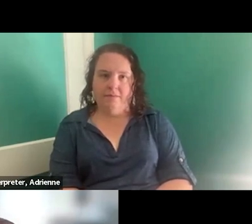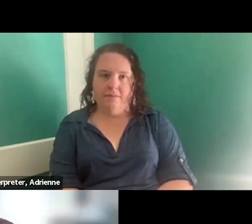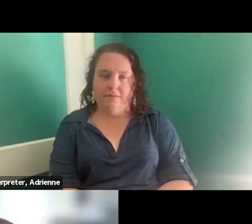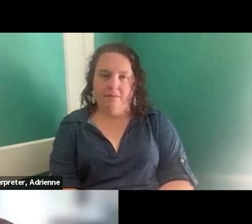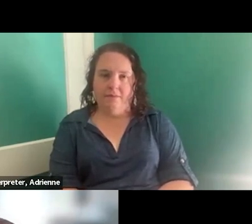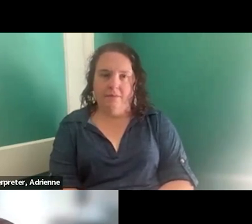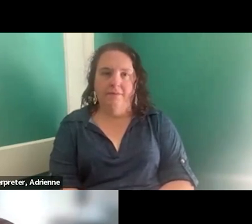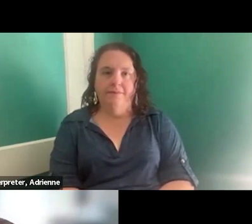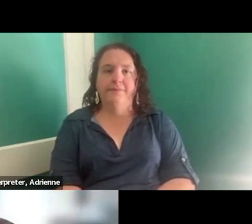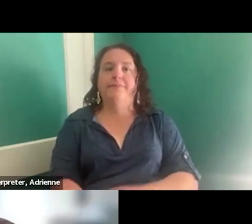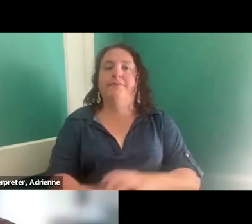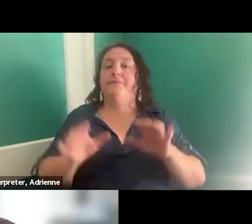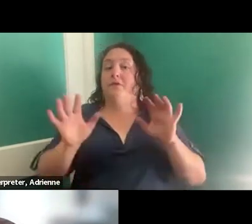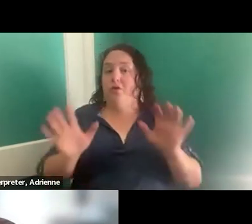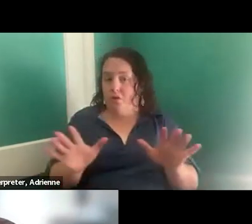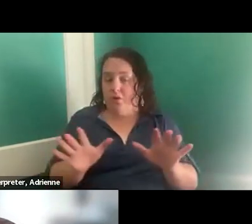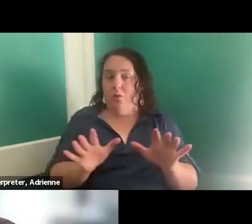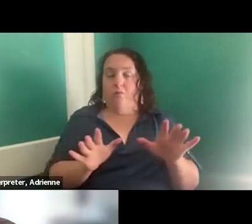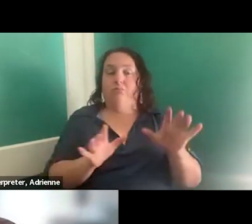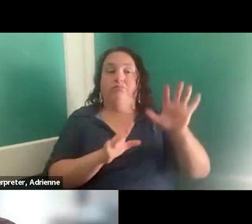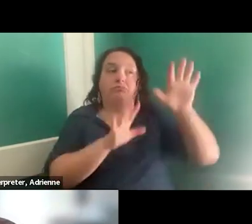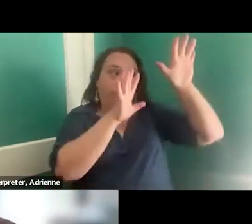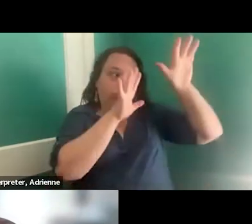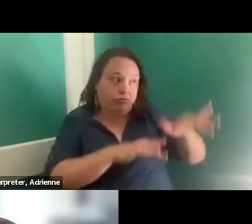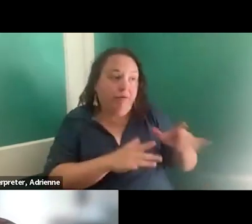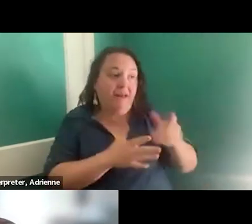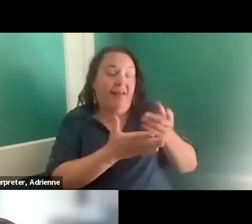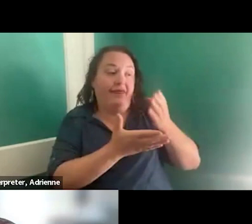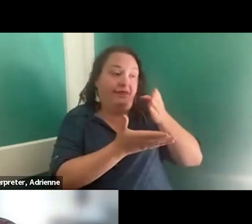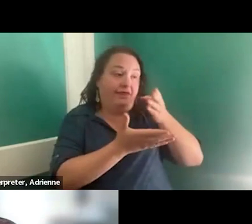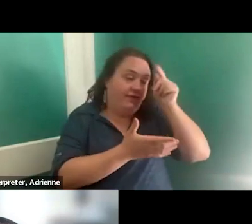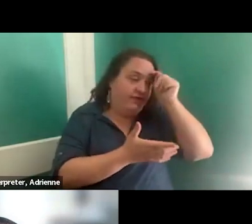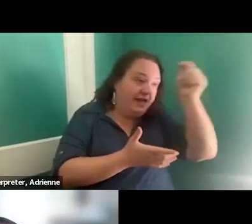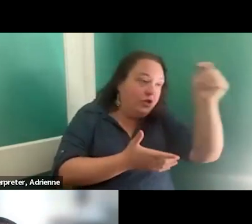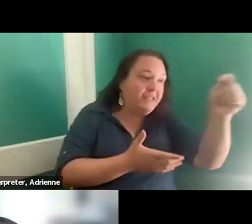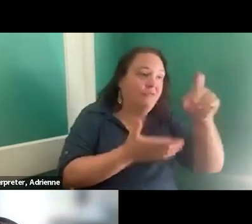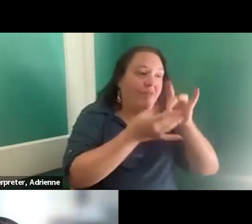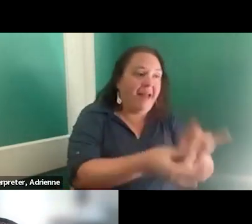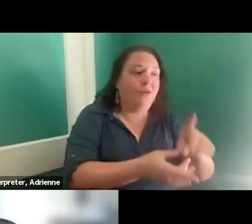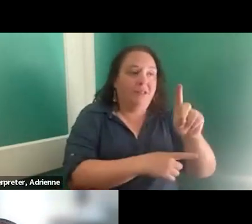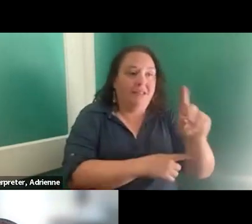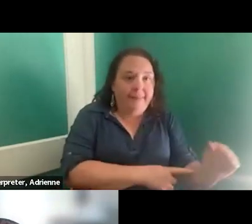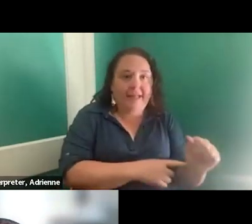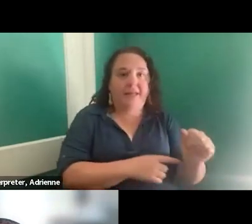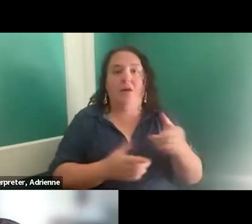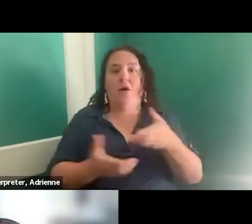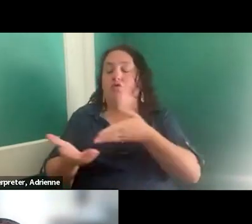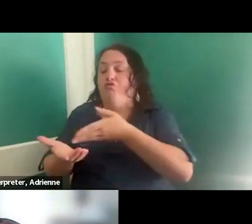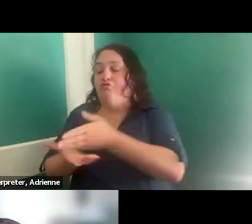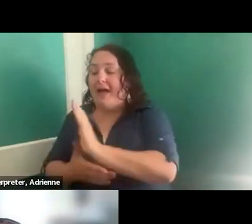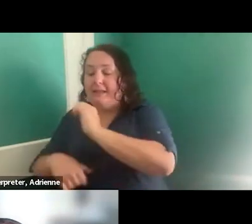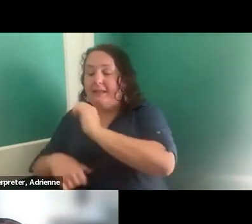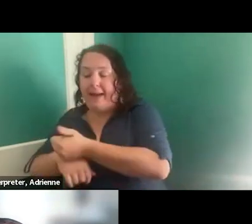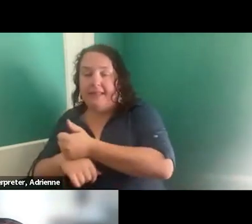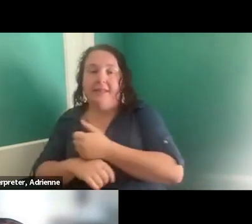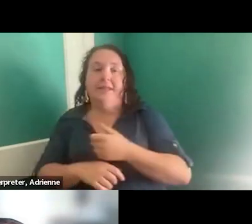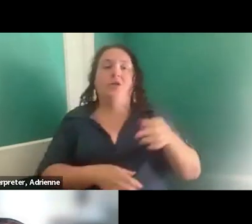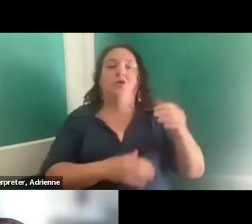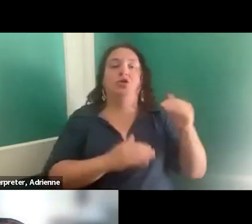Theories of disability, rights versus justice-based theories. A rights approach has been our standard.